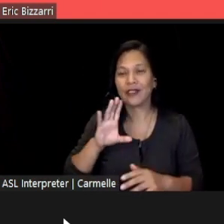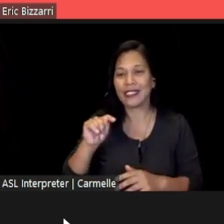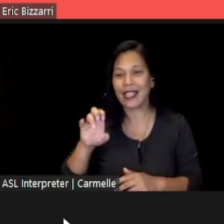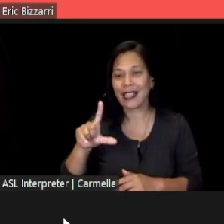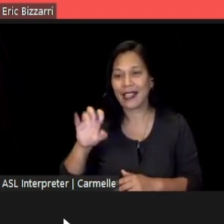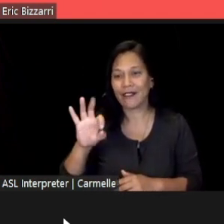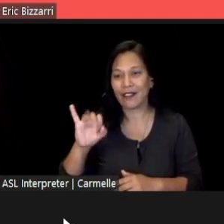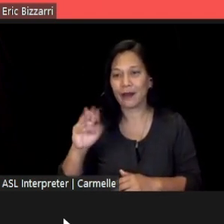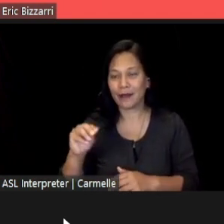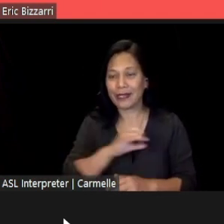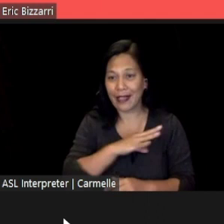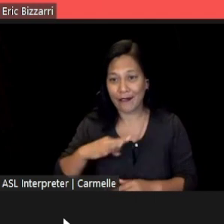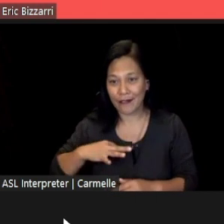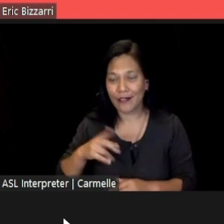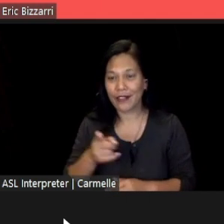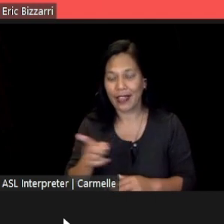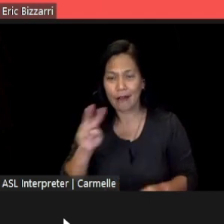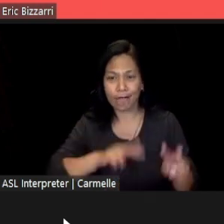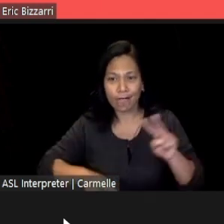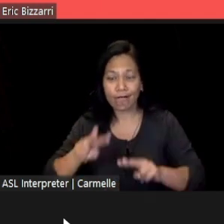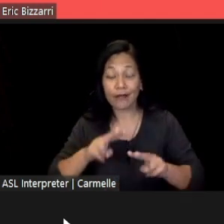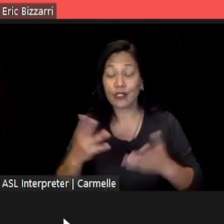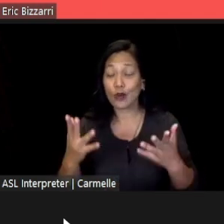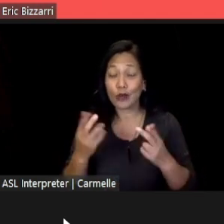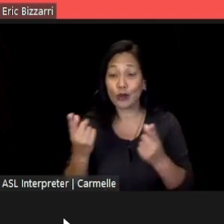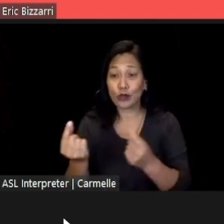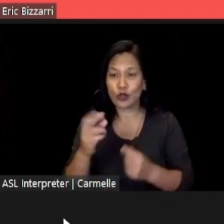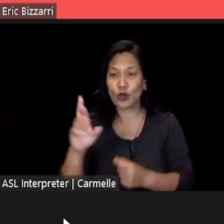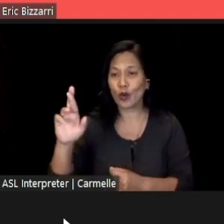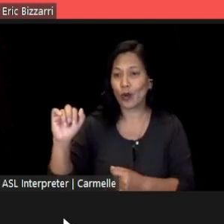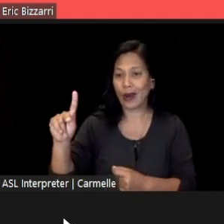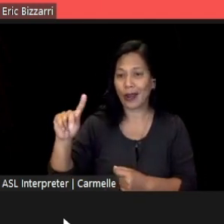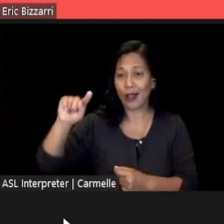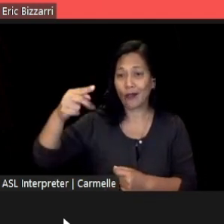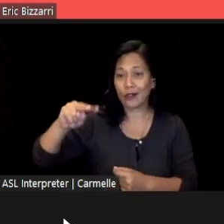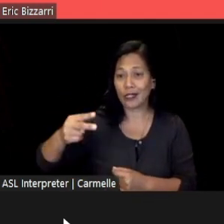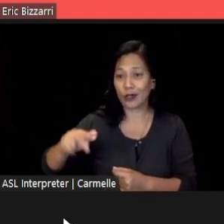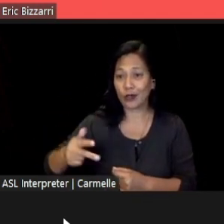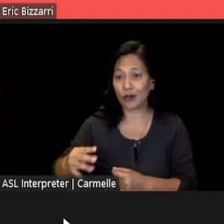And basically we rank the merits of your project based on the criteria that we publish.